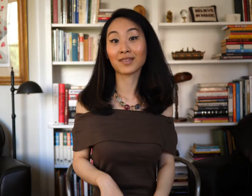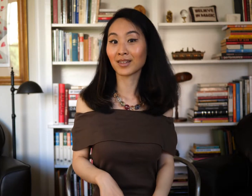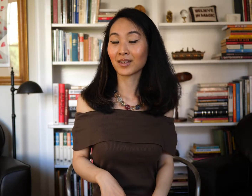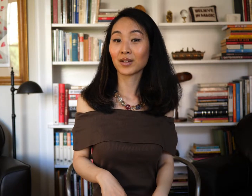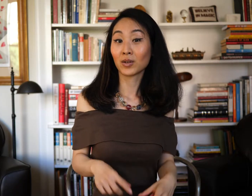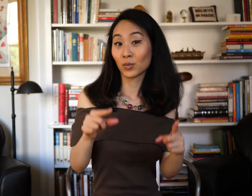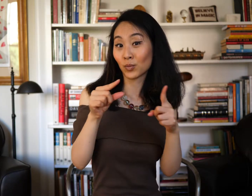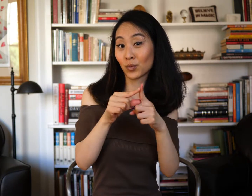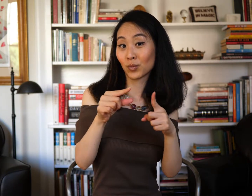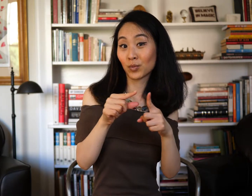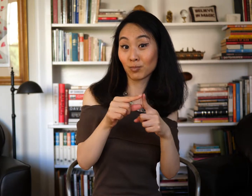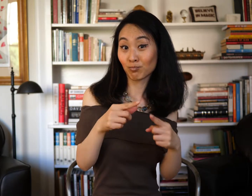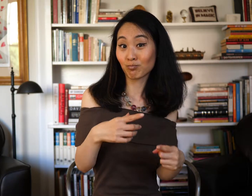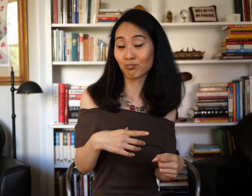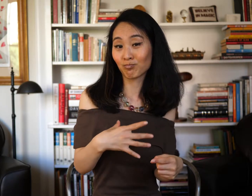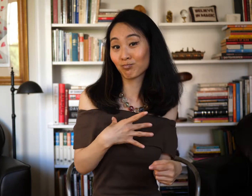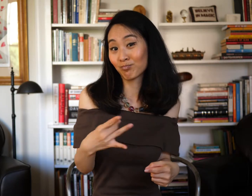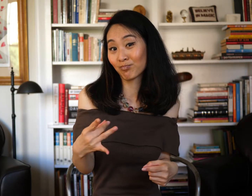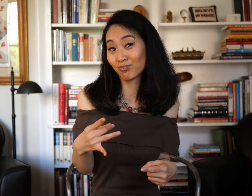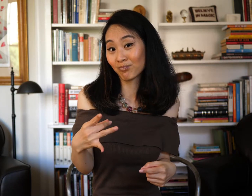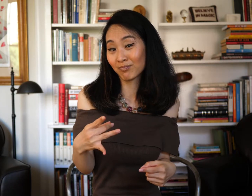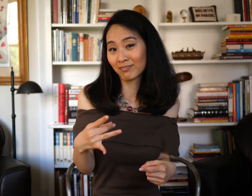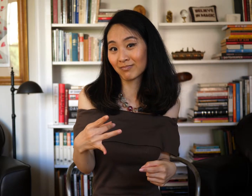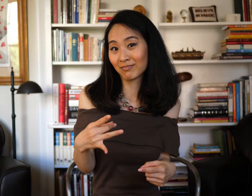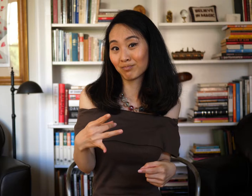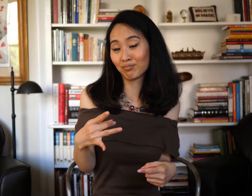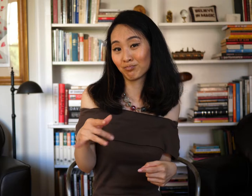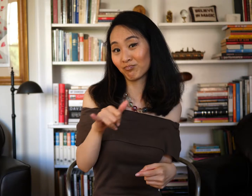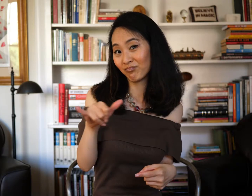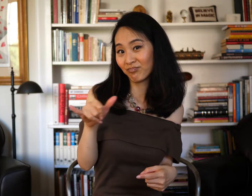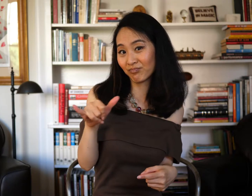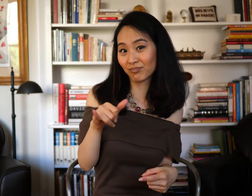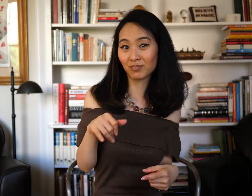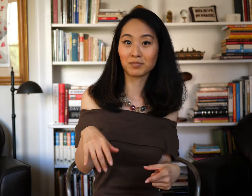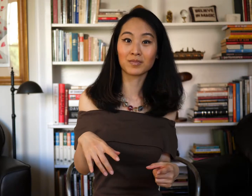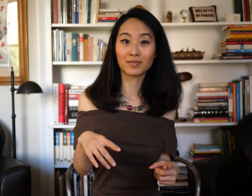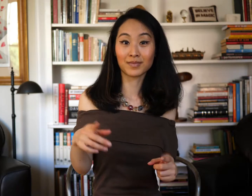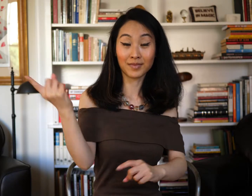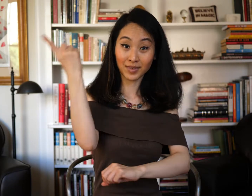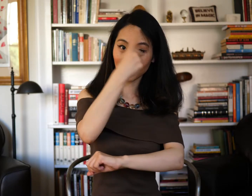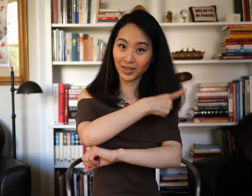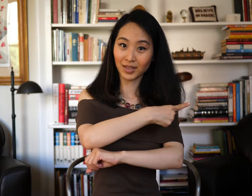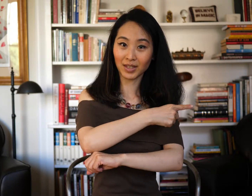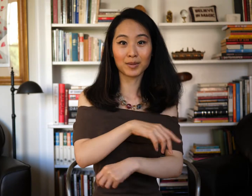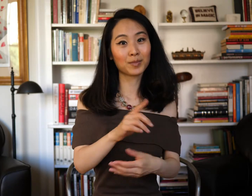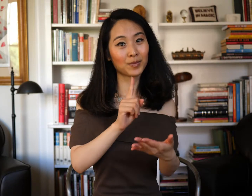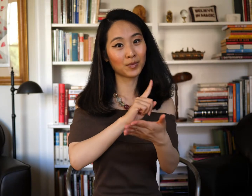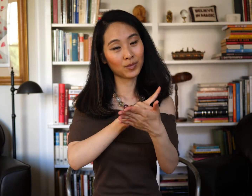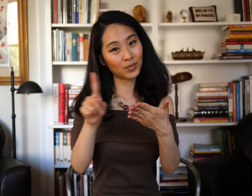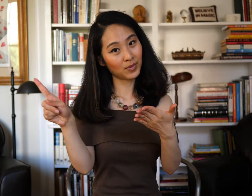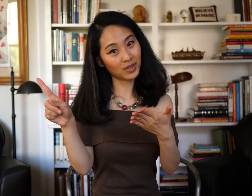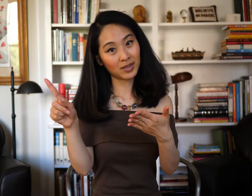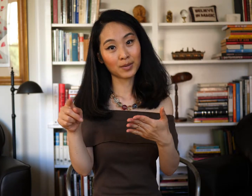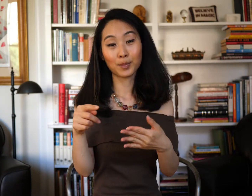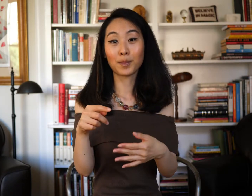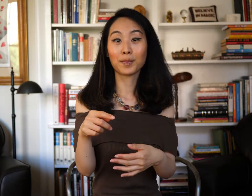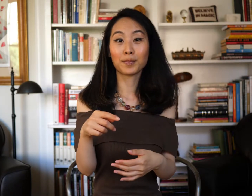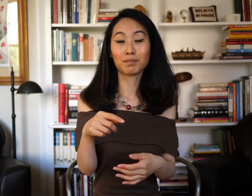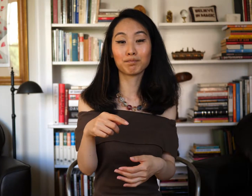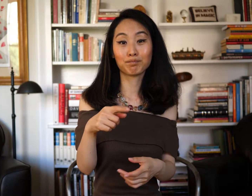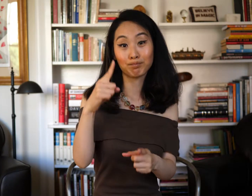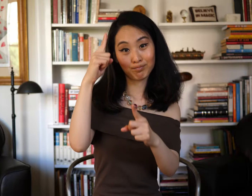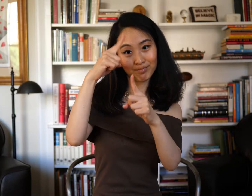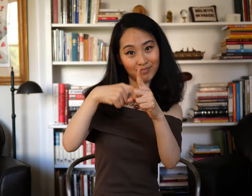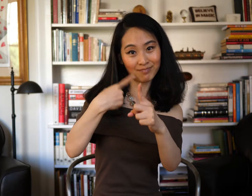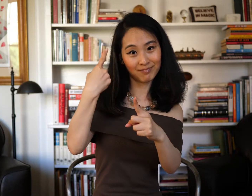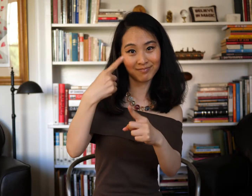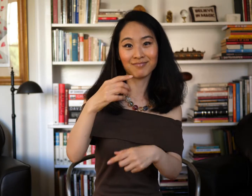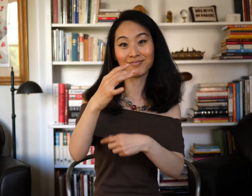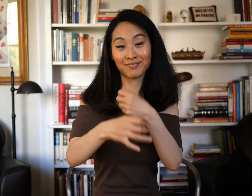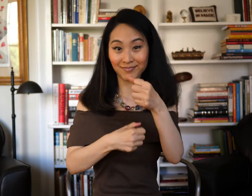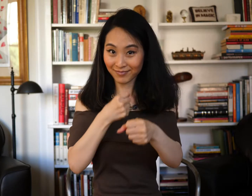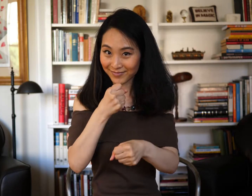for example, day, week, month and year.